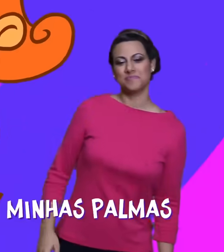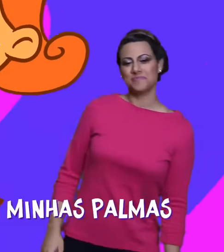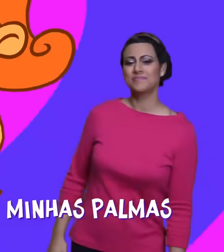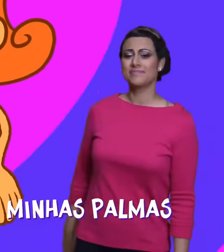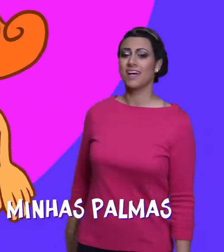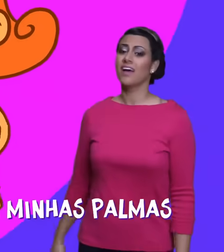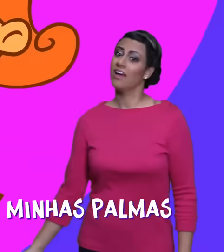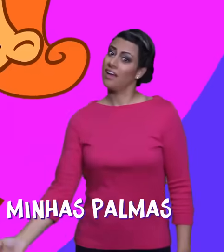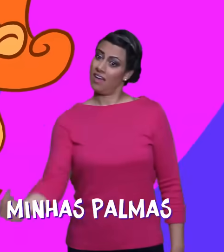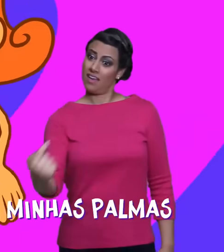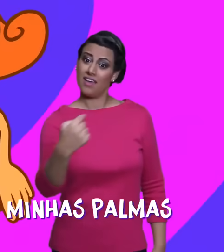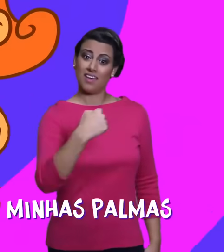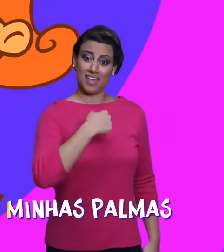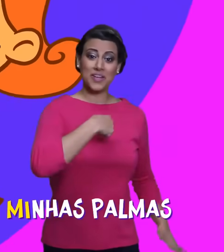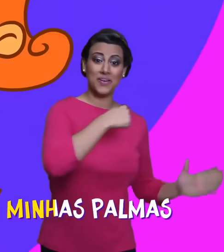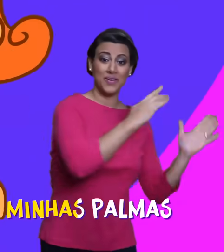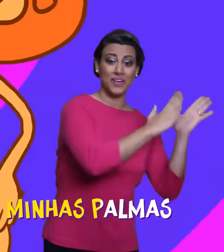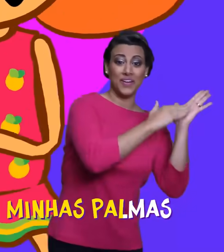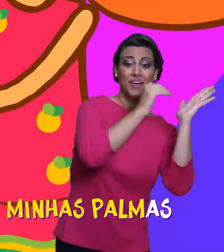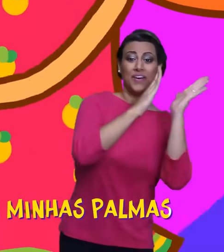I WILL PRAISE CHRIST WITH MY PALMS